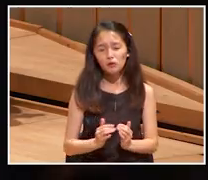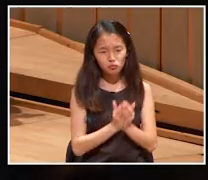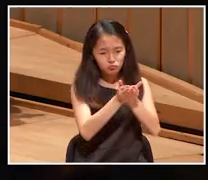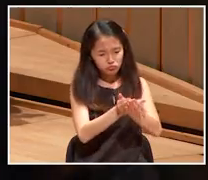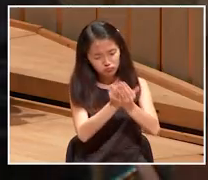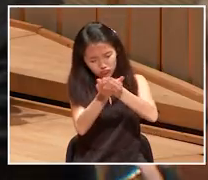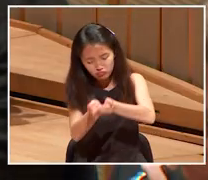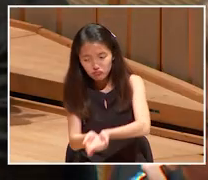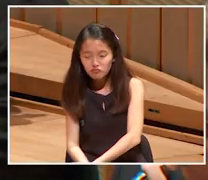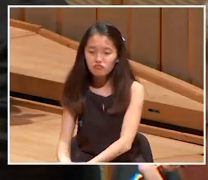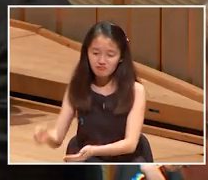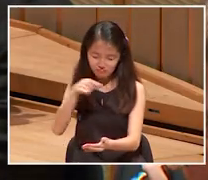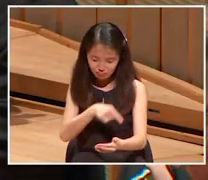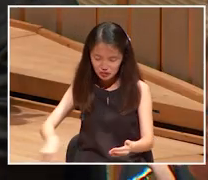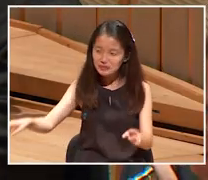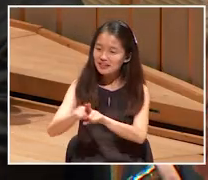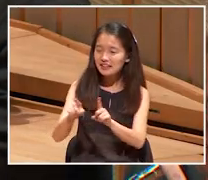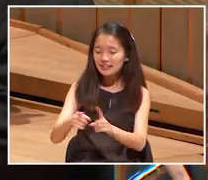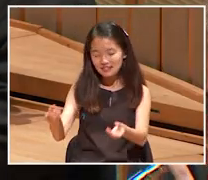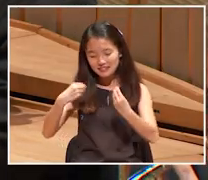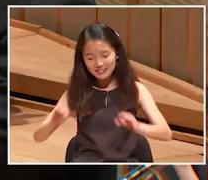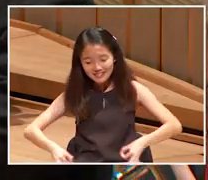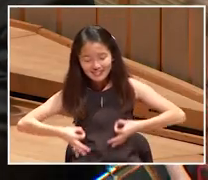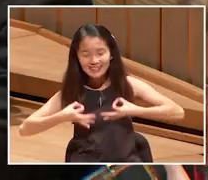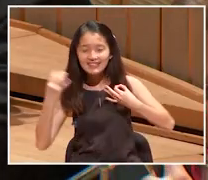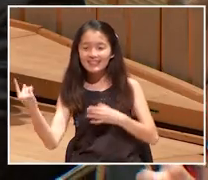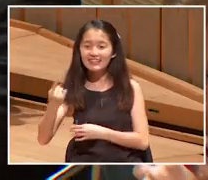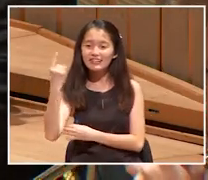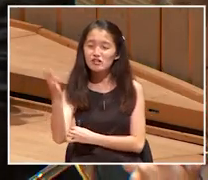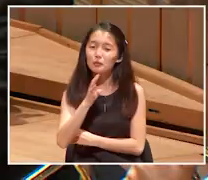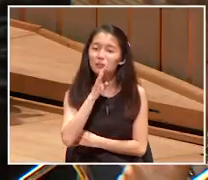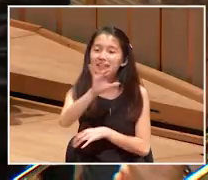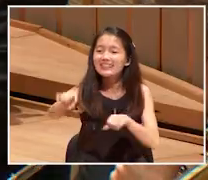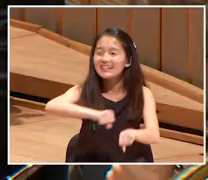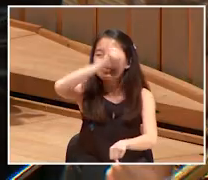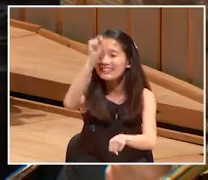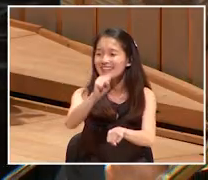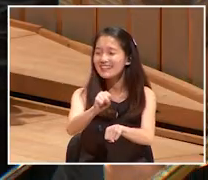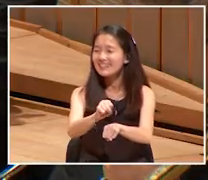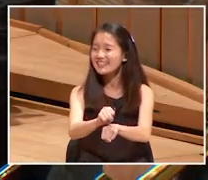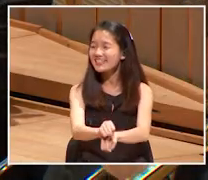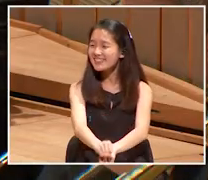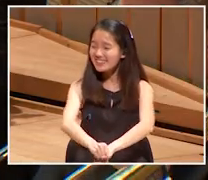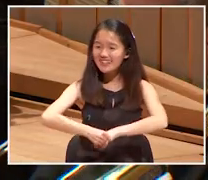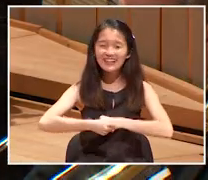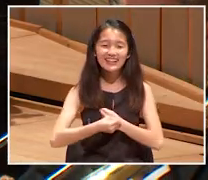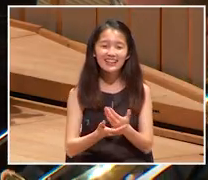Just like the river which brings us life There’ll always be Singapore